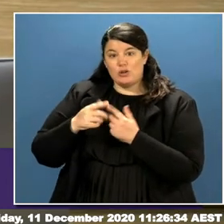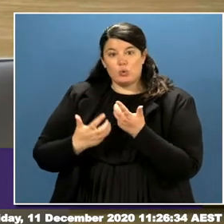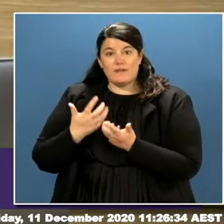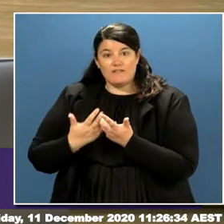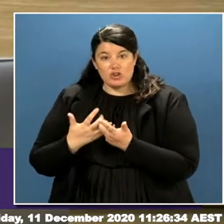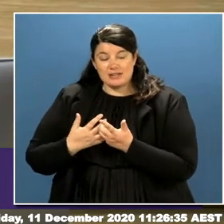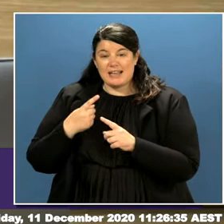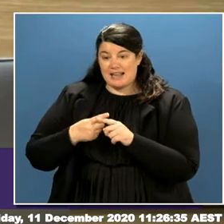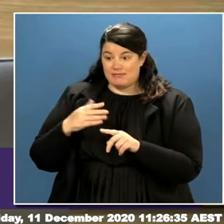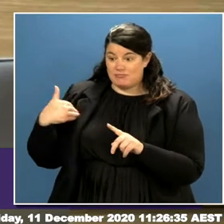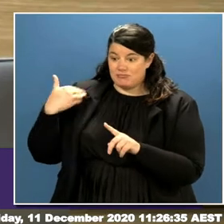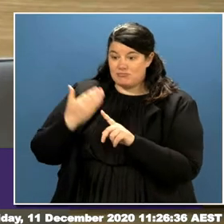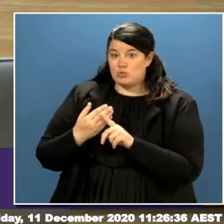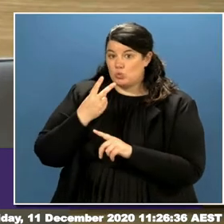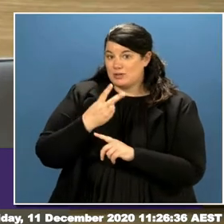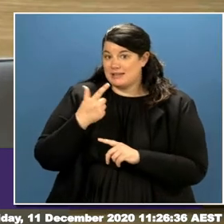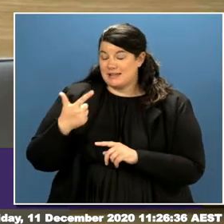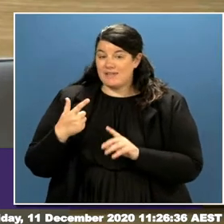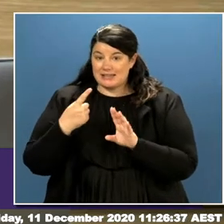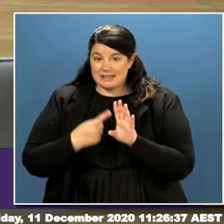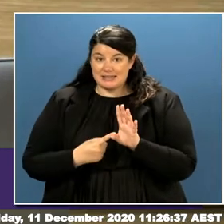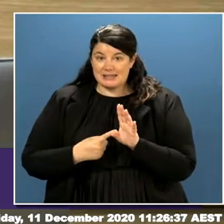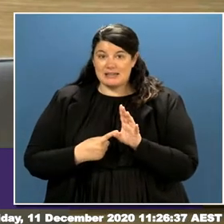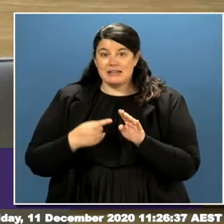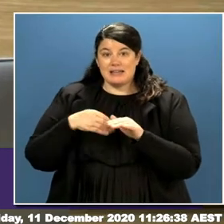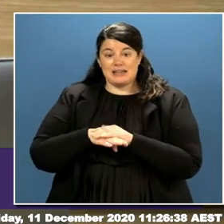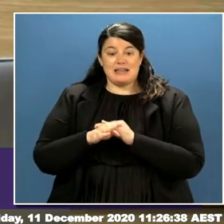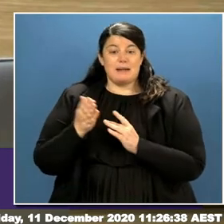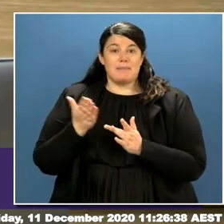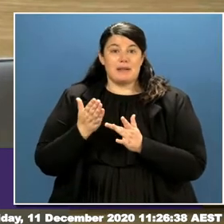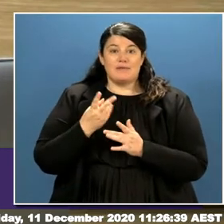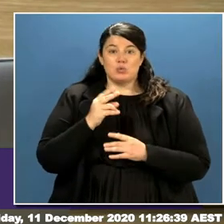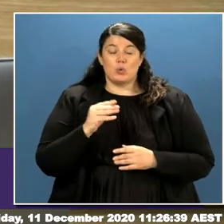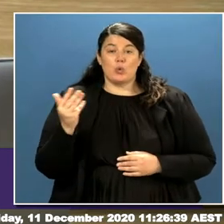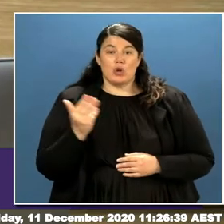and in over 27 years, was in mid-2019